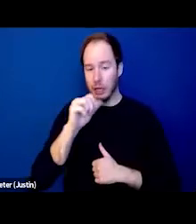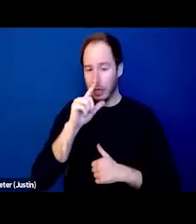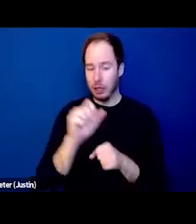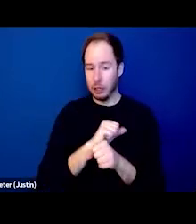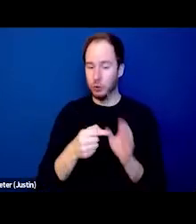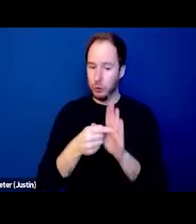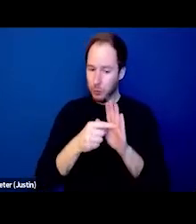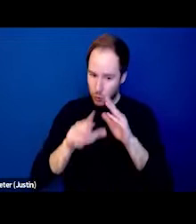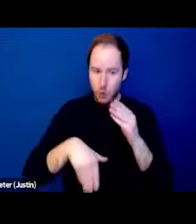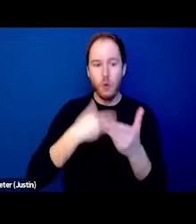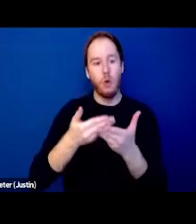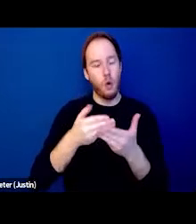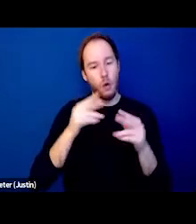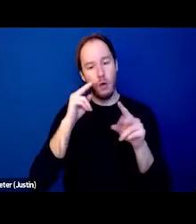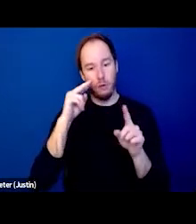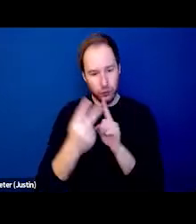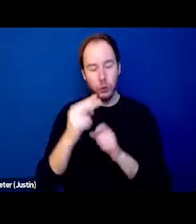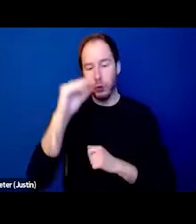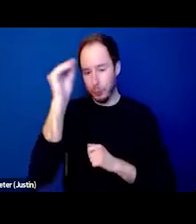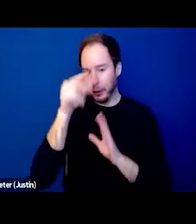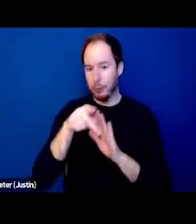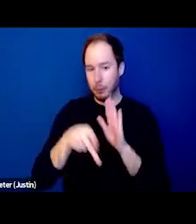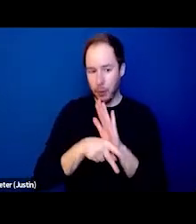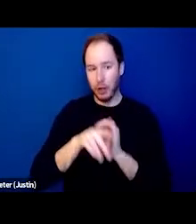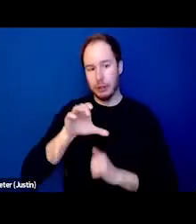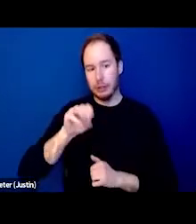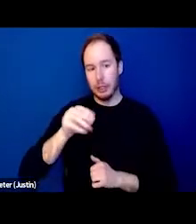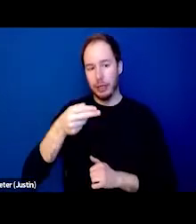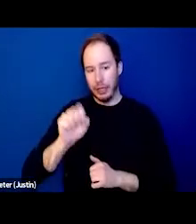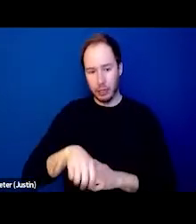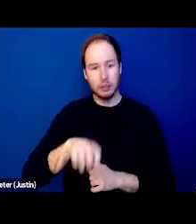the views, opinions or policies of CMHS, SAMHSA or HHS.